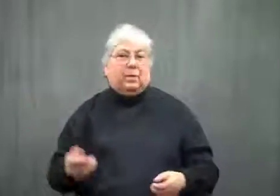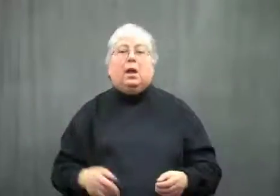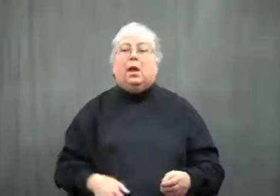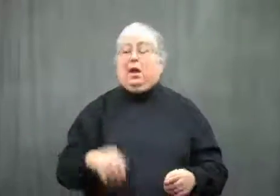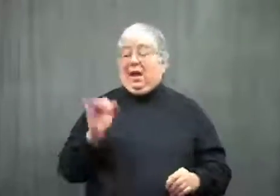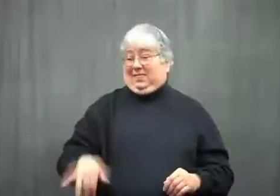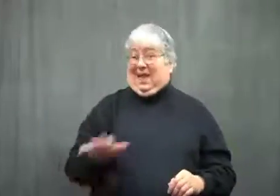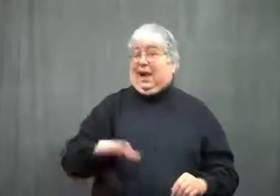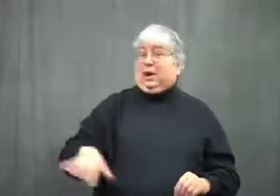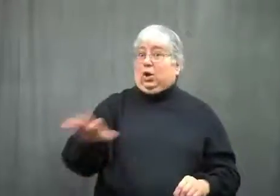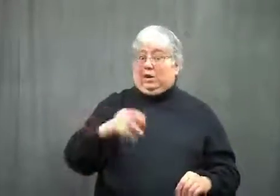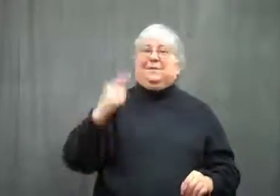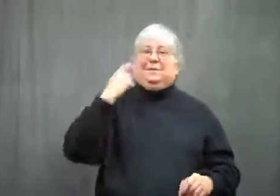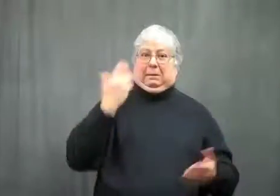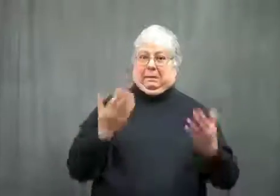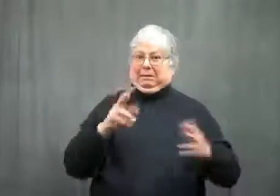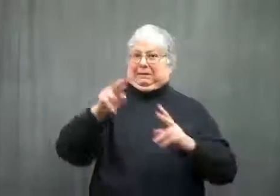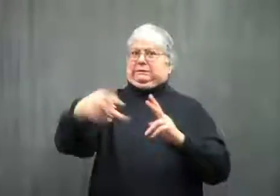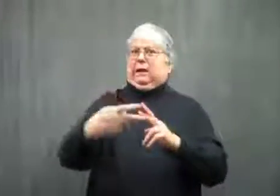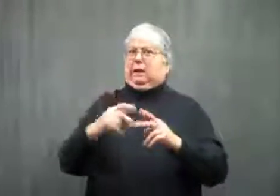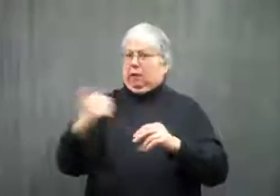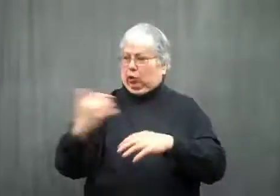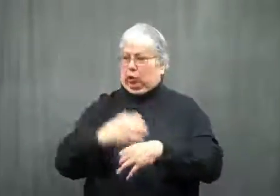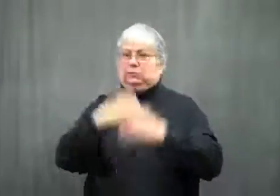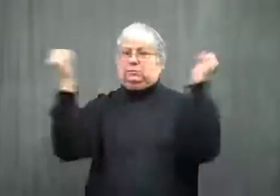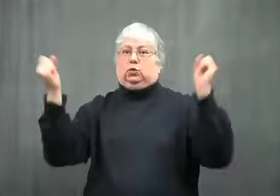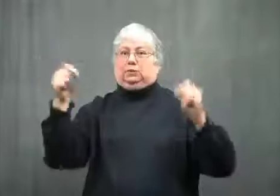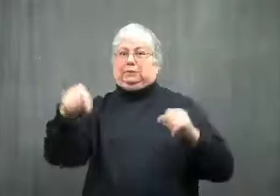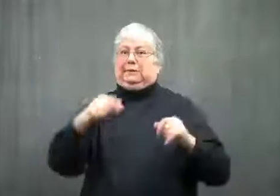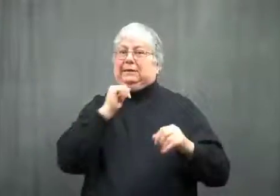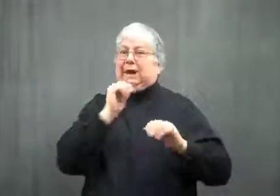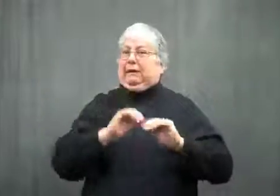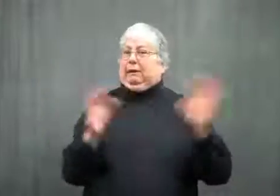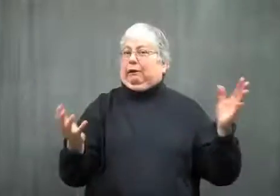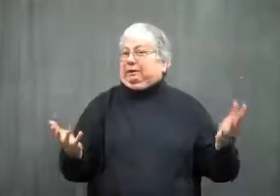They are concerned that there might be a second explosion at the plant.